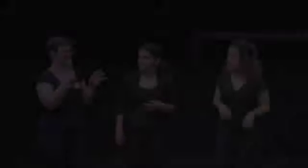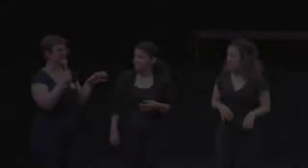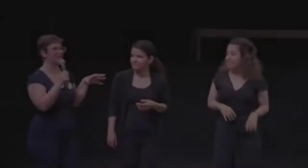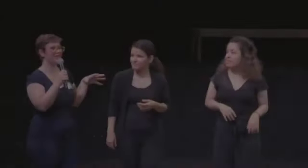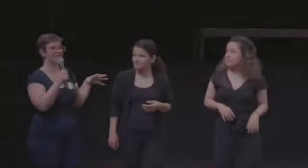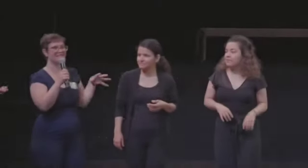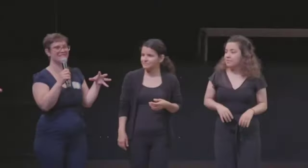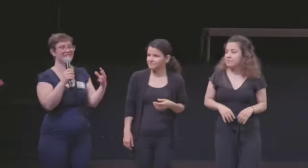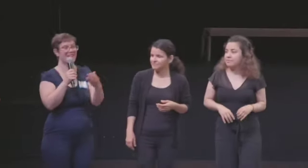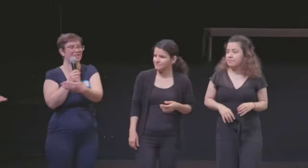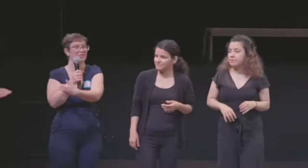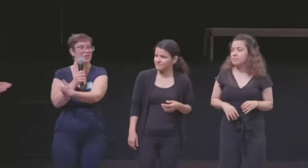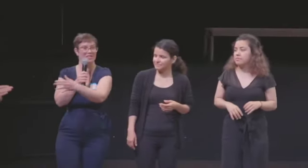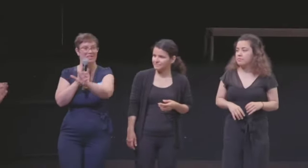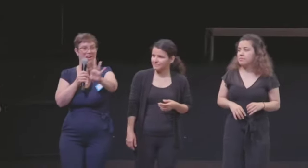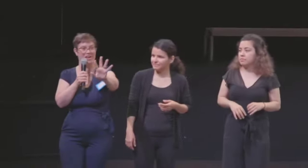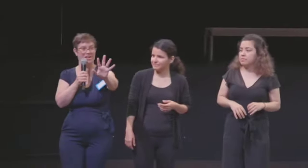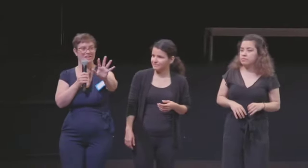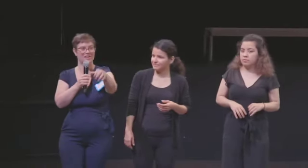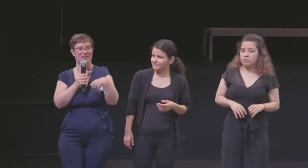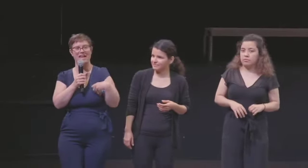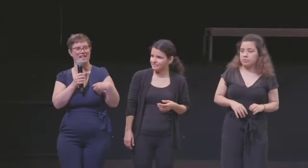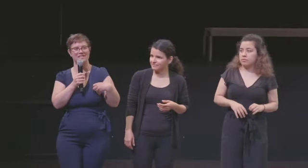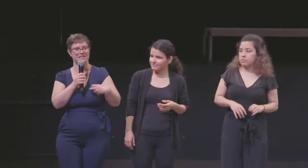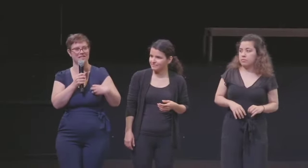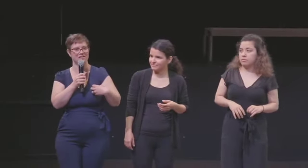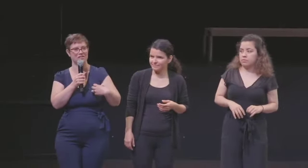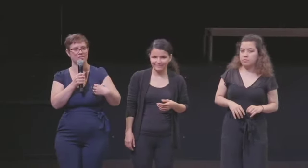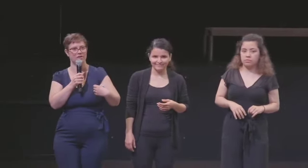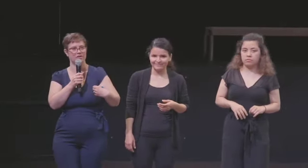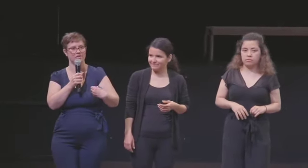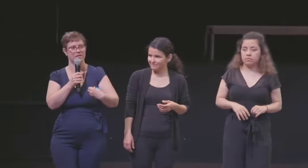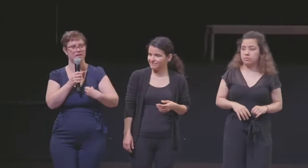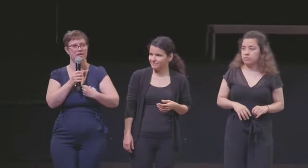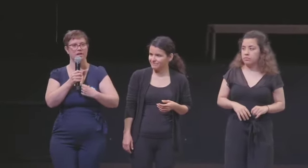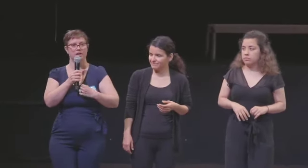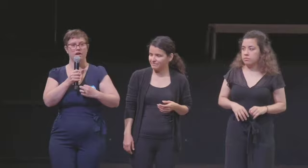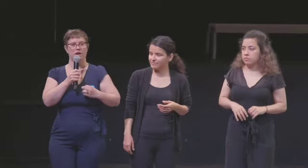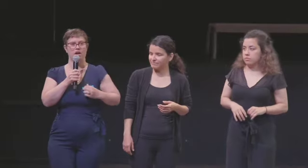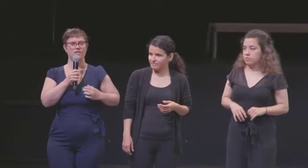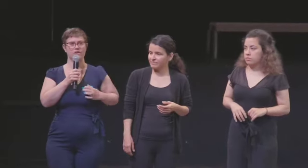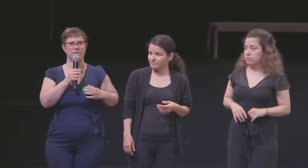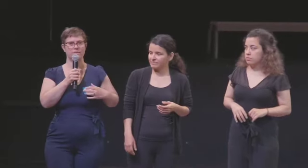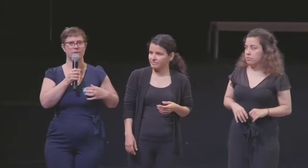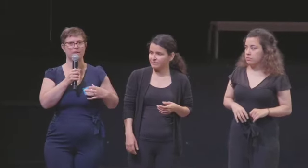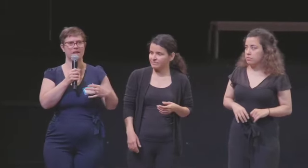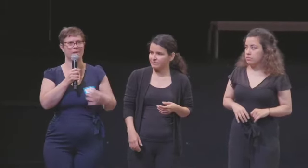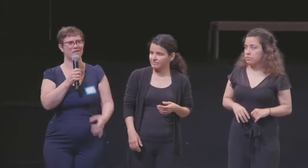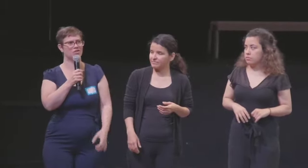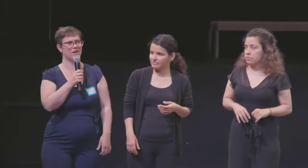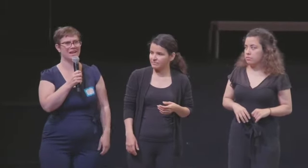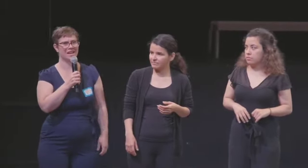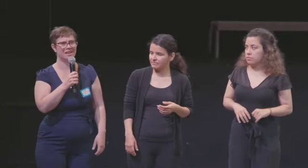So here you can see that our audience here can't see the interpreters. Also something you want to think about is straining.